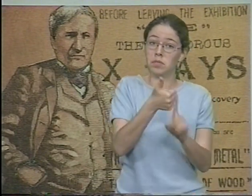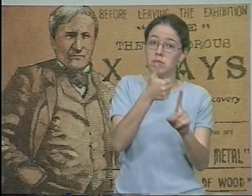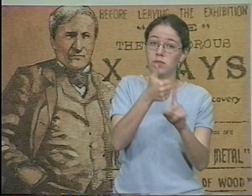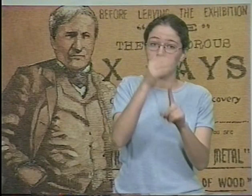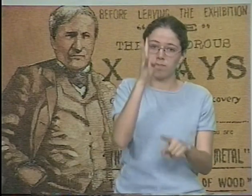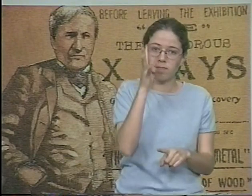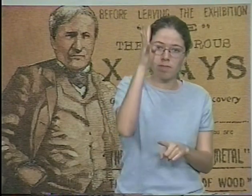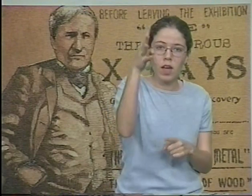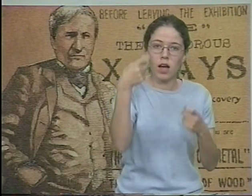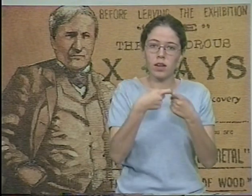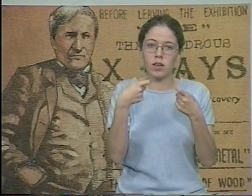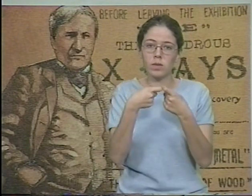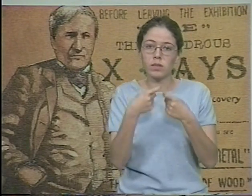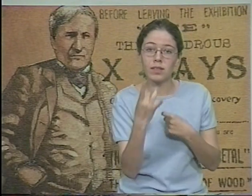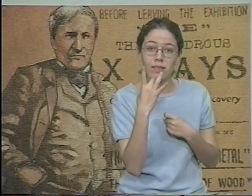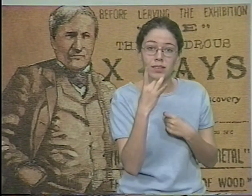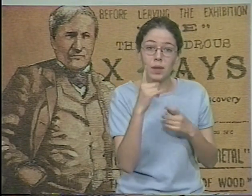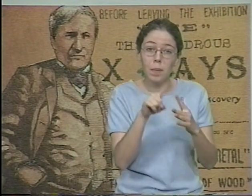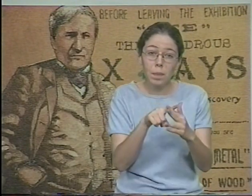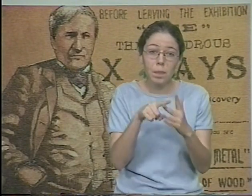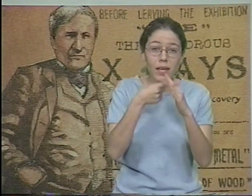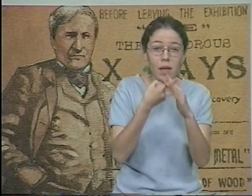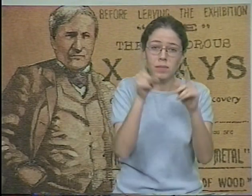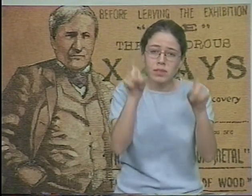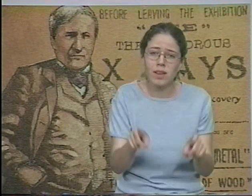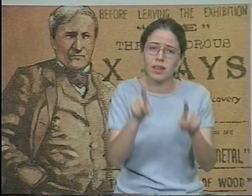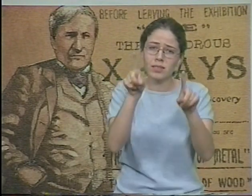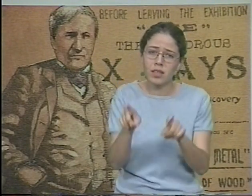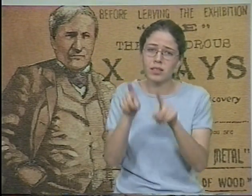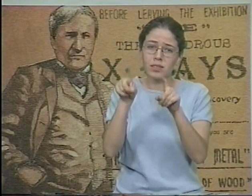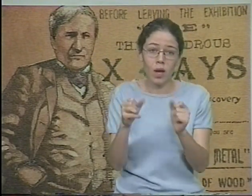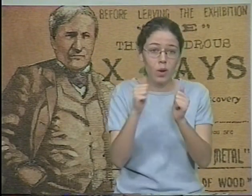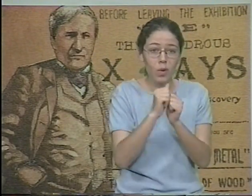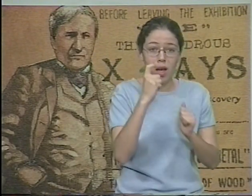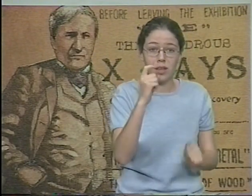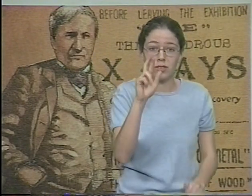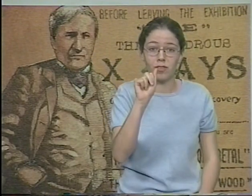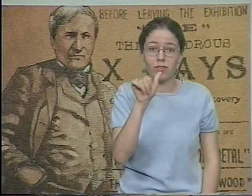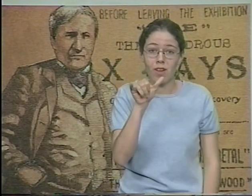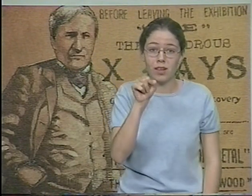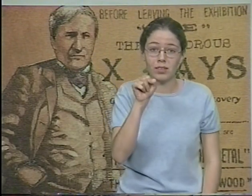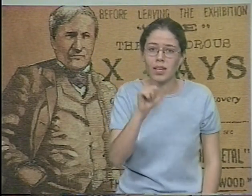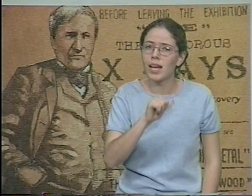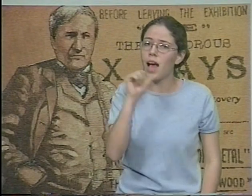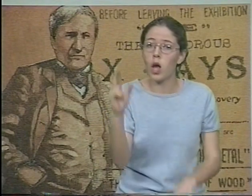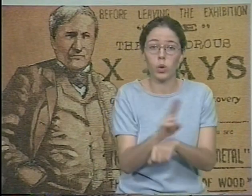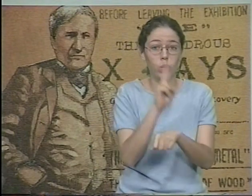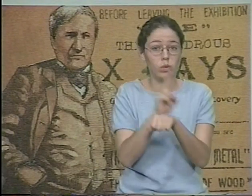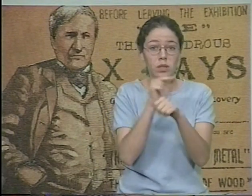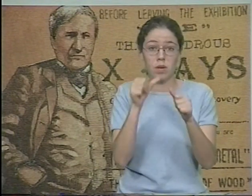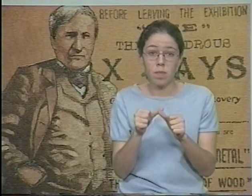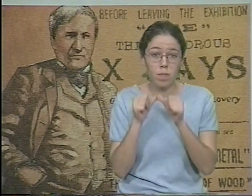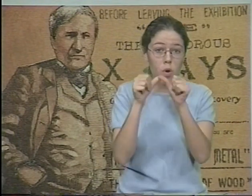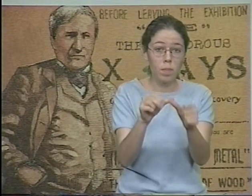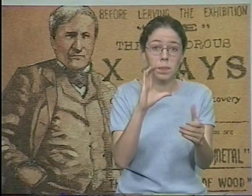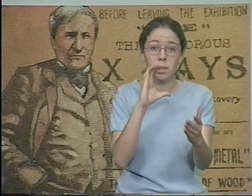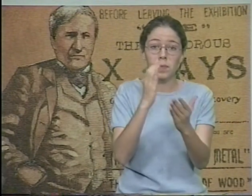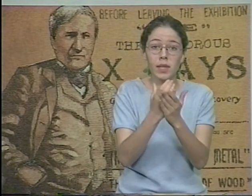the electric light, began experimenting with X rays. Instead of taking permanent photographs,